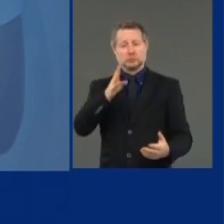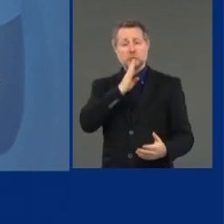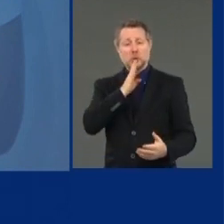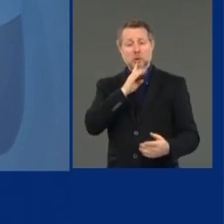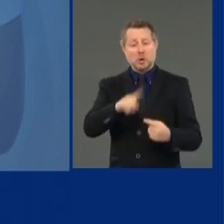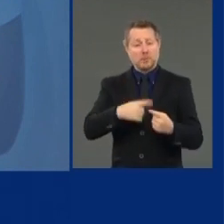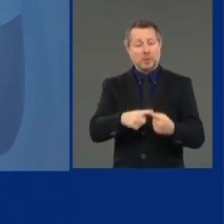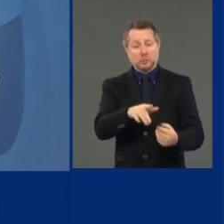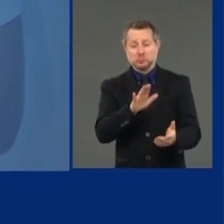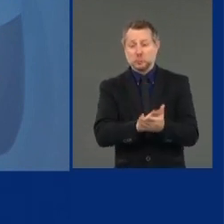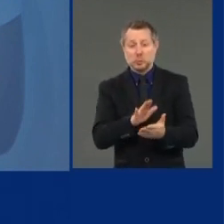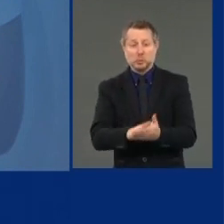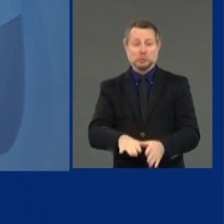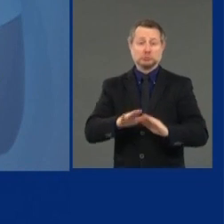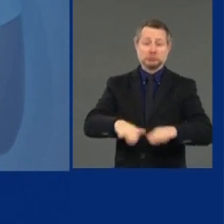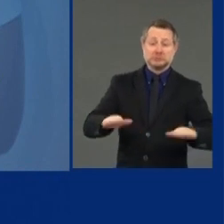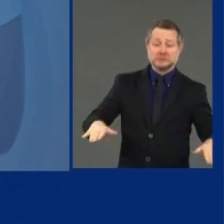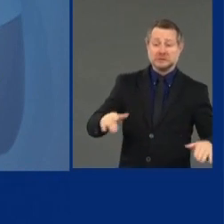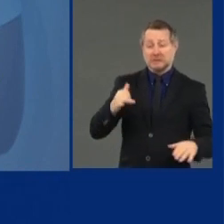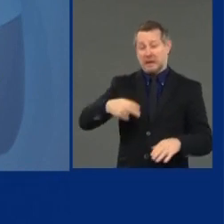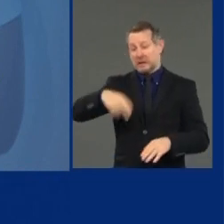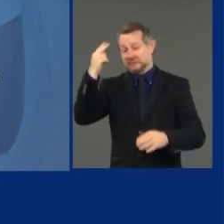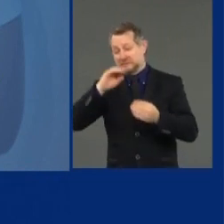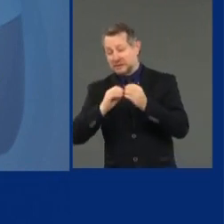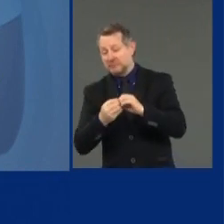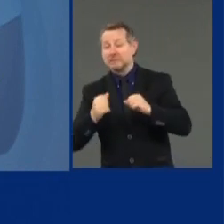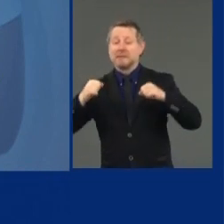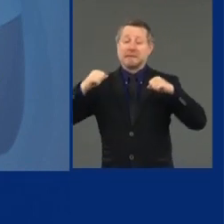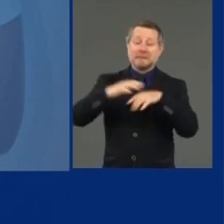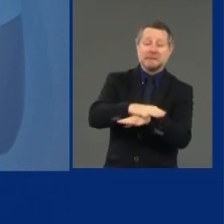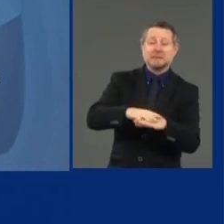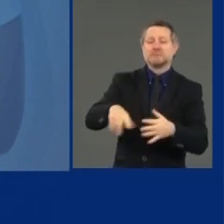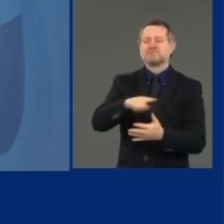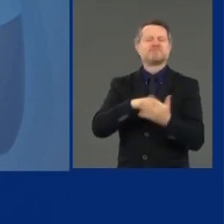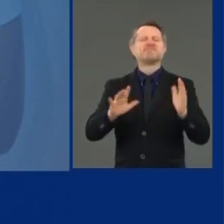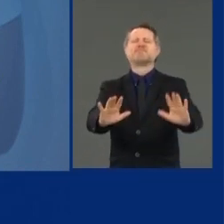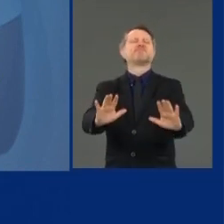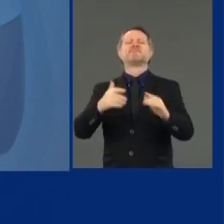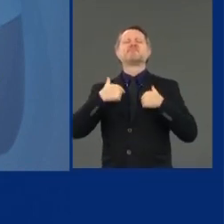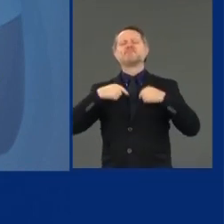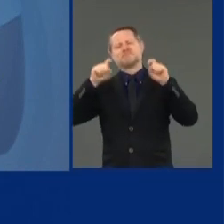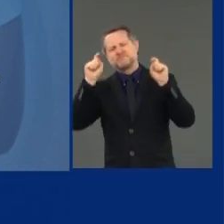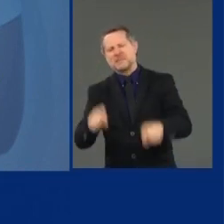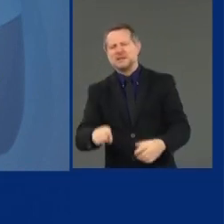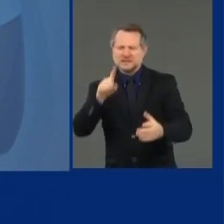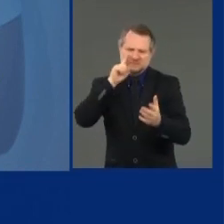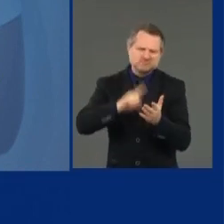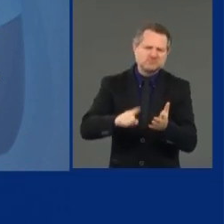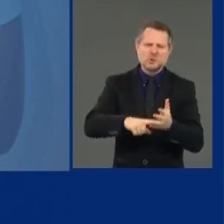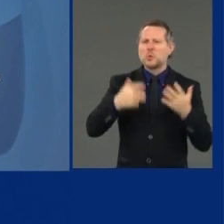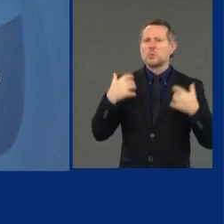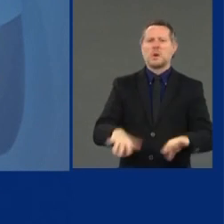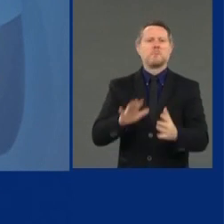SCHOOLS AND YOU'RE TALKING ABOUT CHILDREN AND YOU'RE TALKING